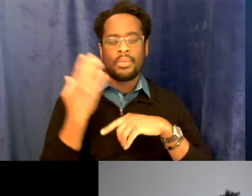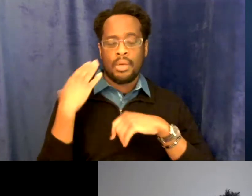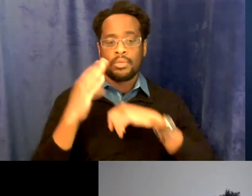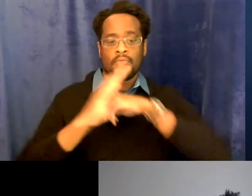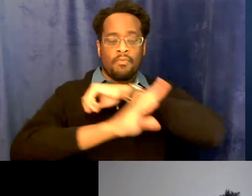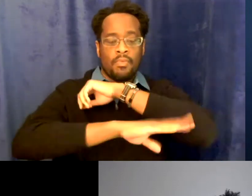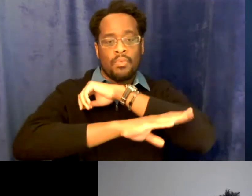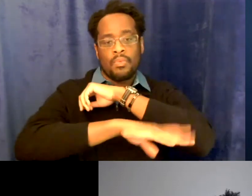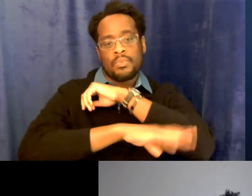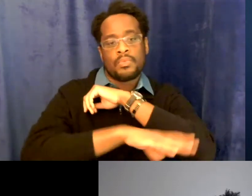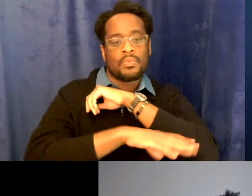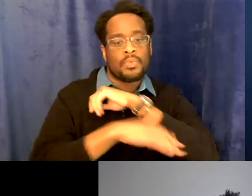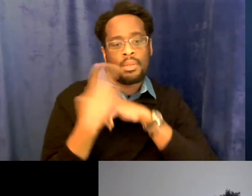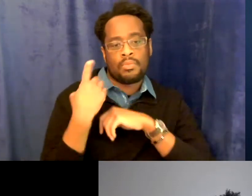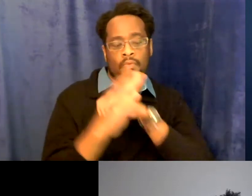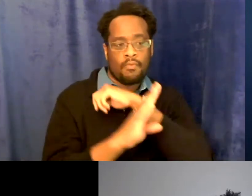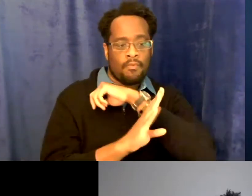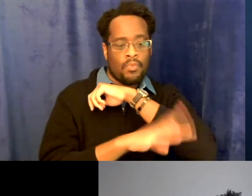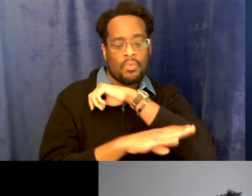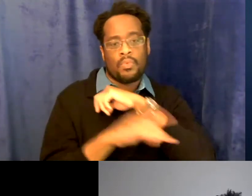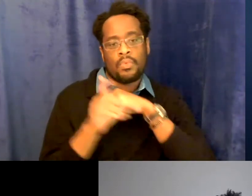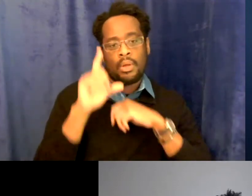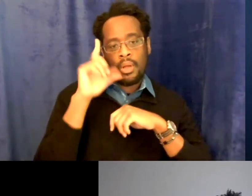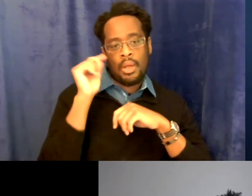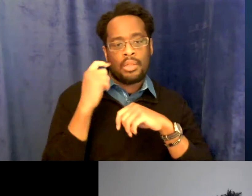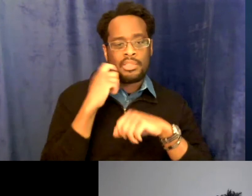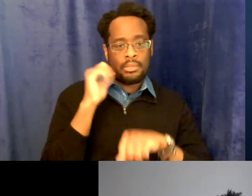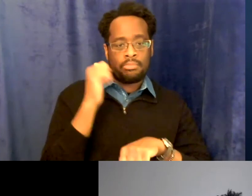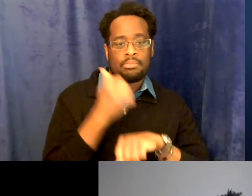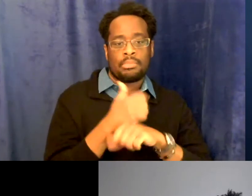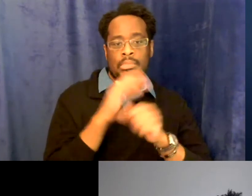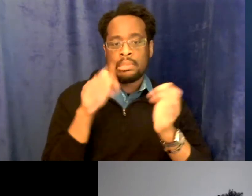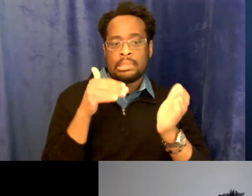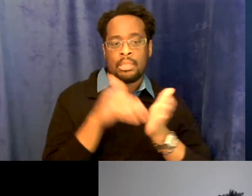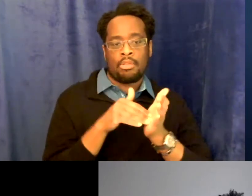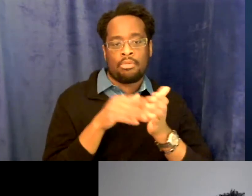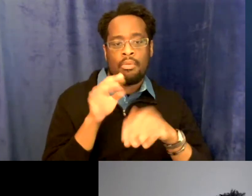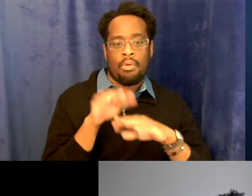in the past um in the fall um this past fall at gallaudet university we established